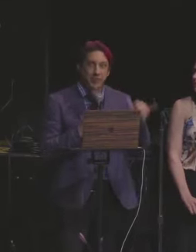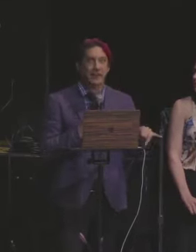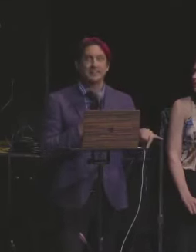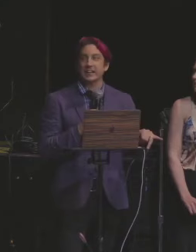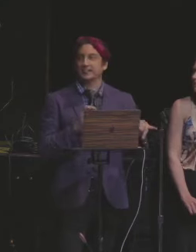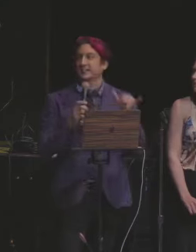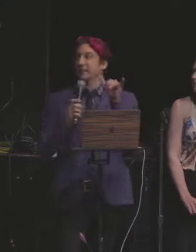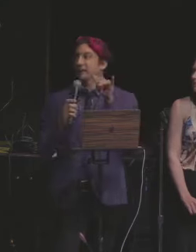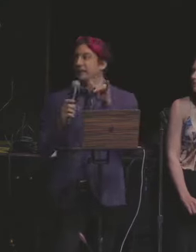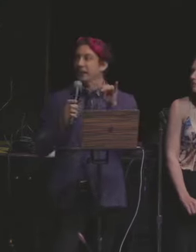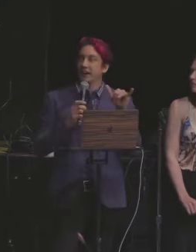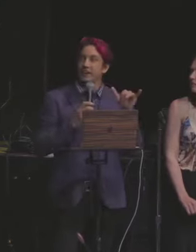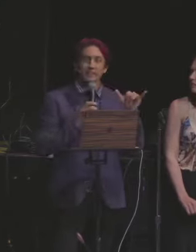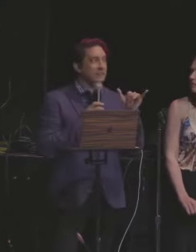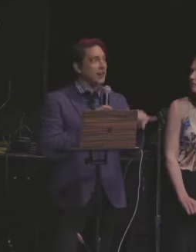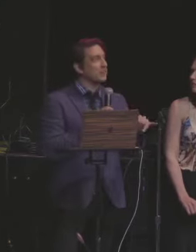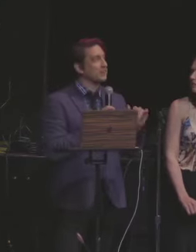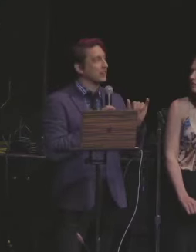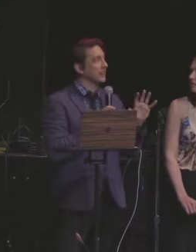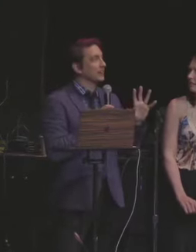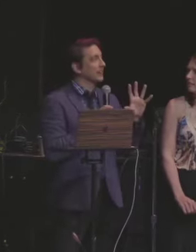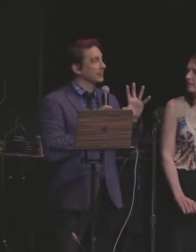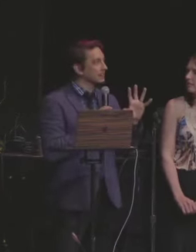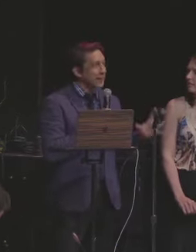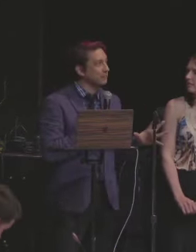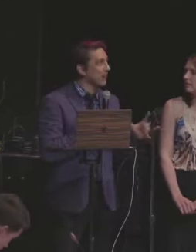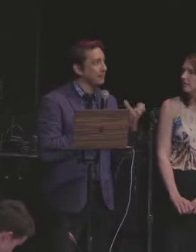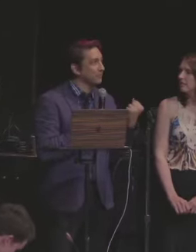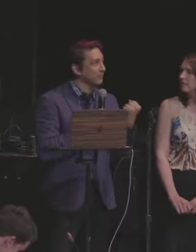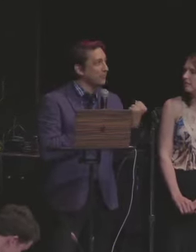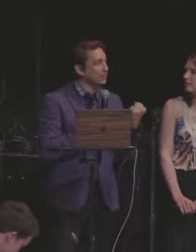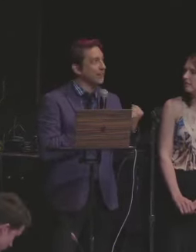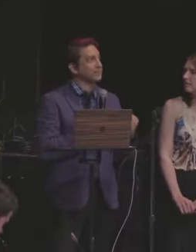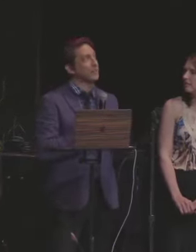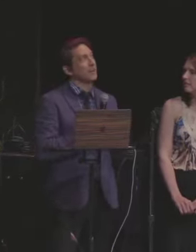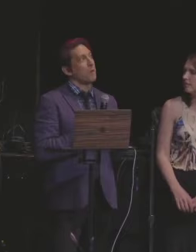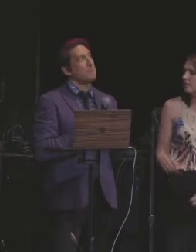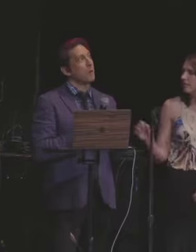"talking at exactly the same time, "and they're talking at the same kind of forcefulness."